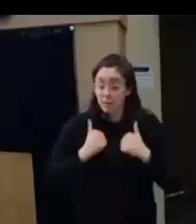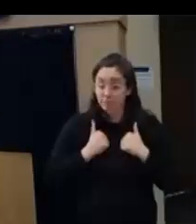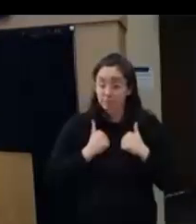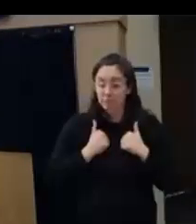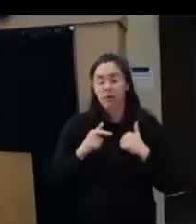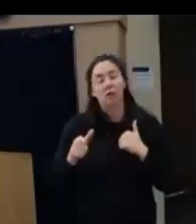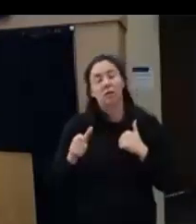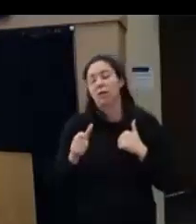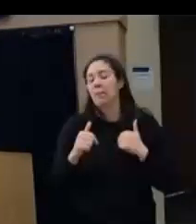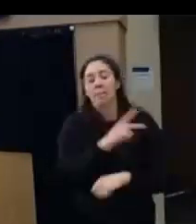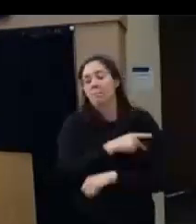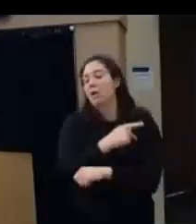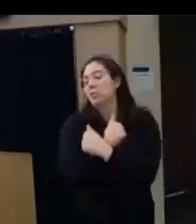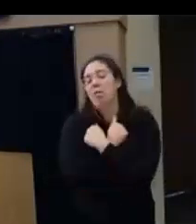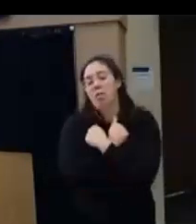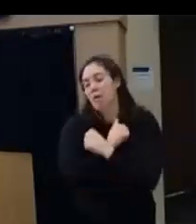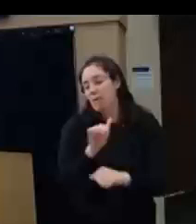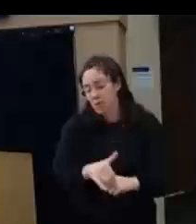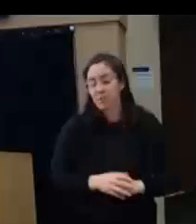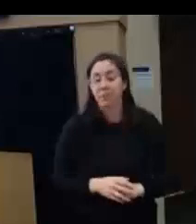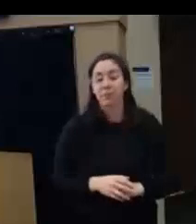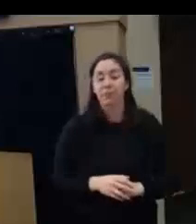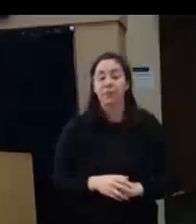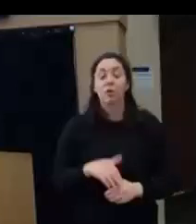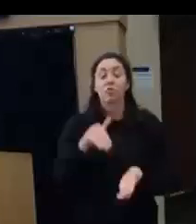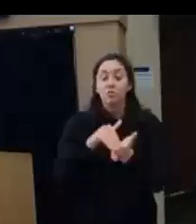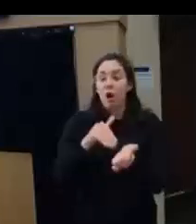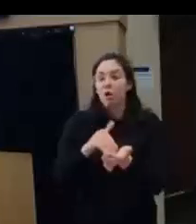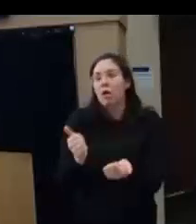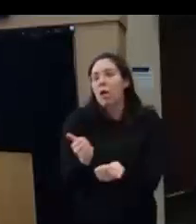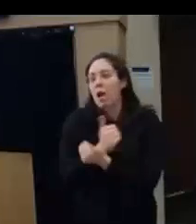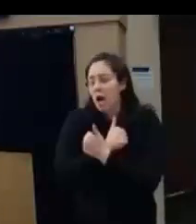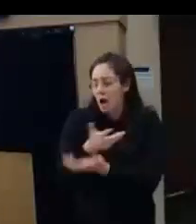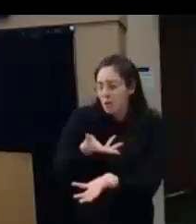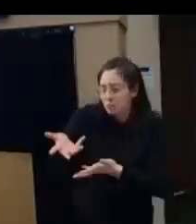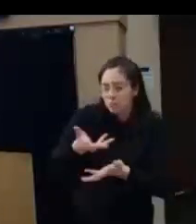they love that so um Physicians like being able to do everything they can for their patients in